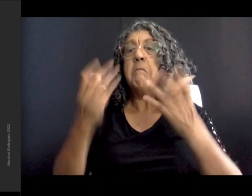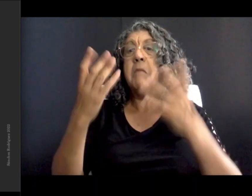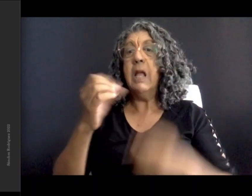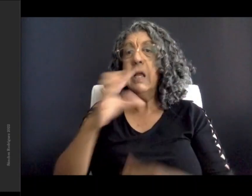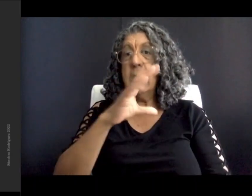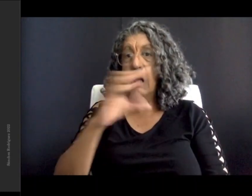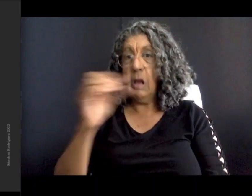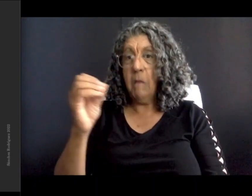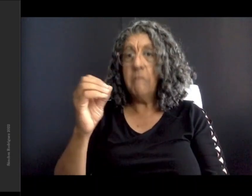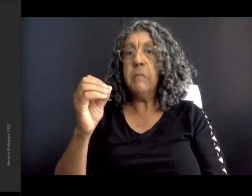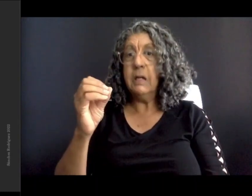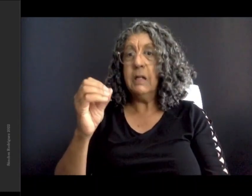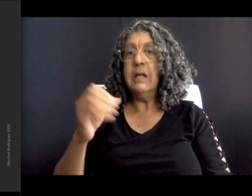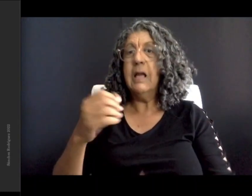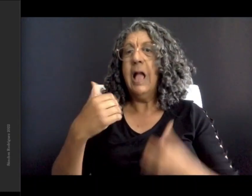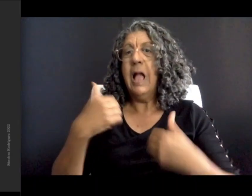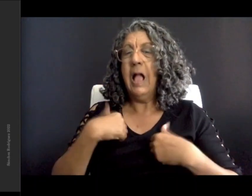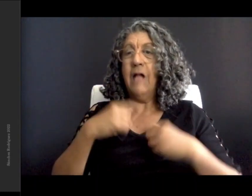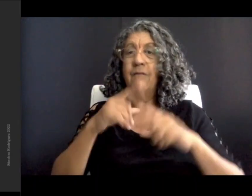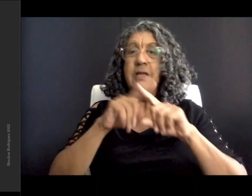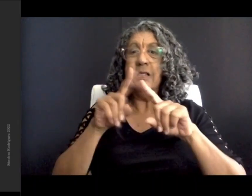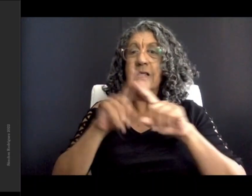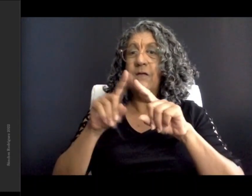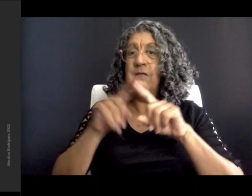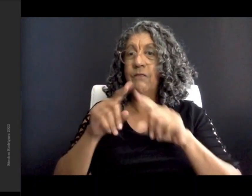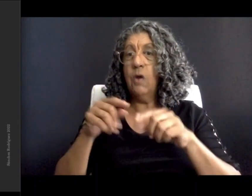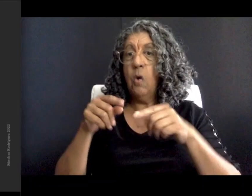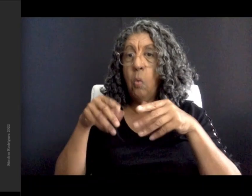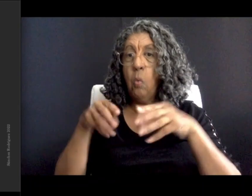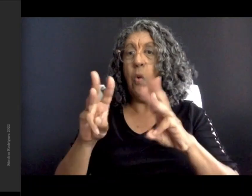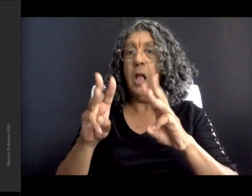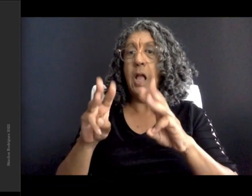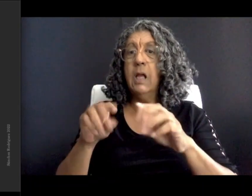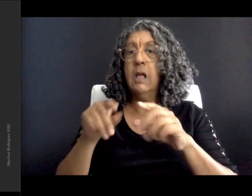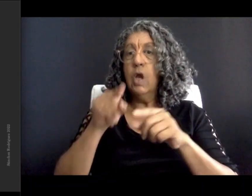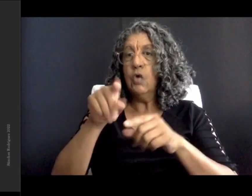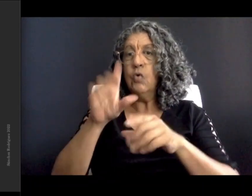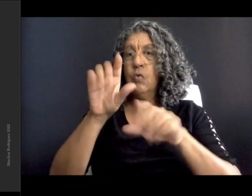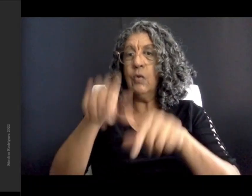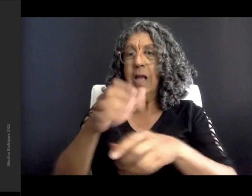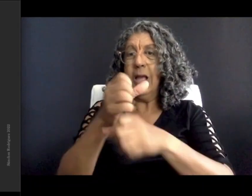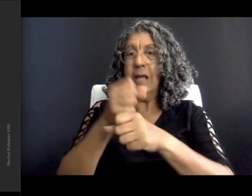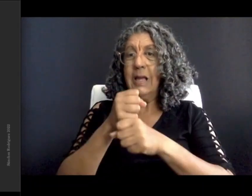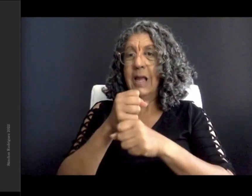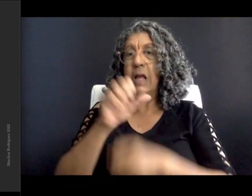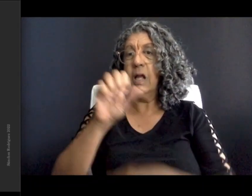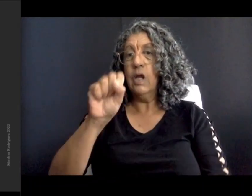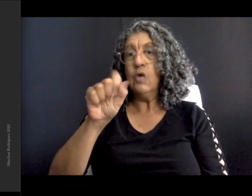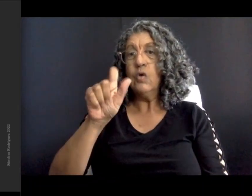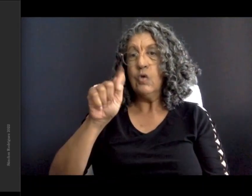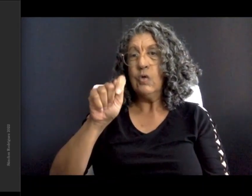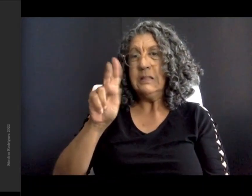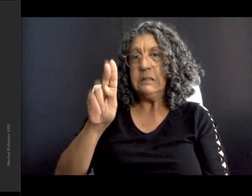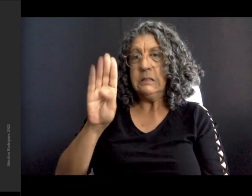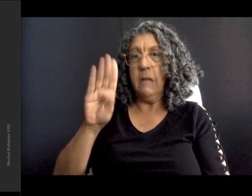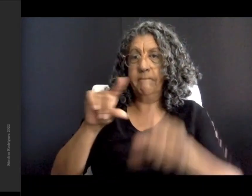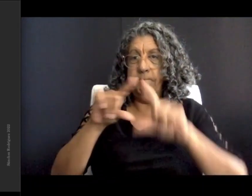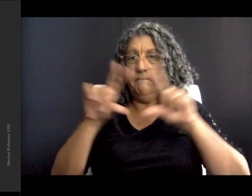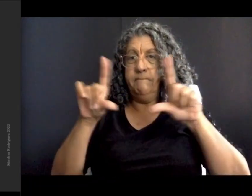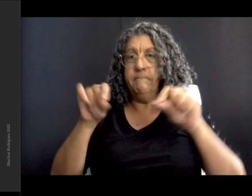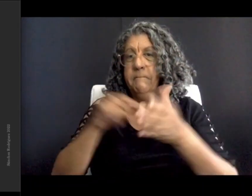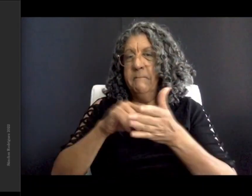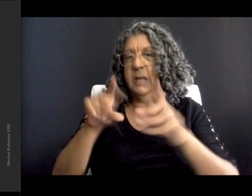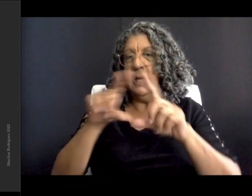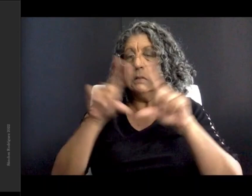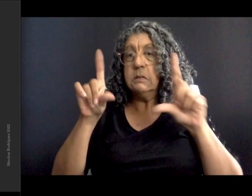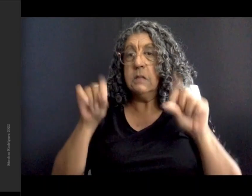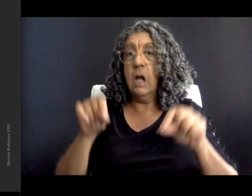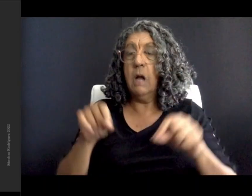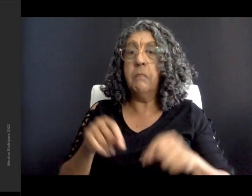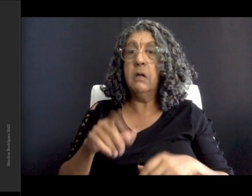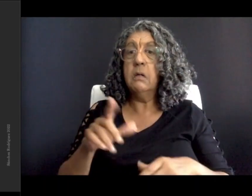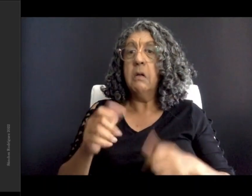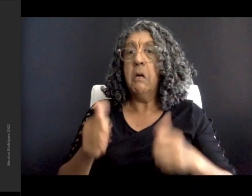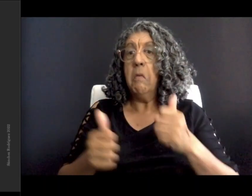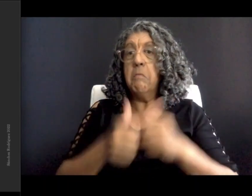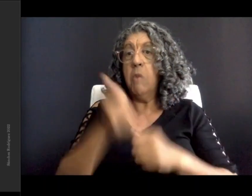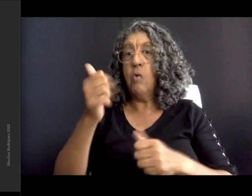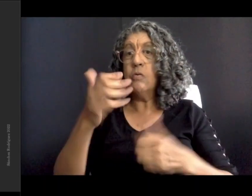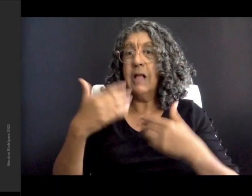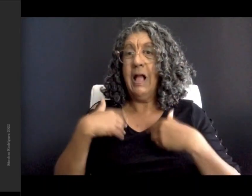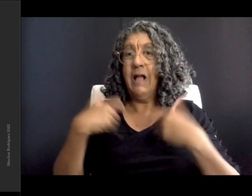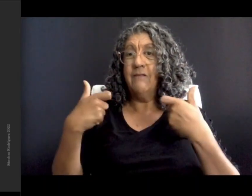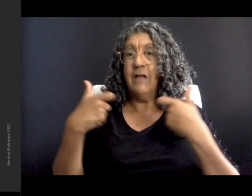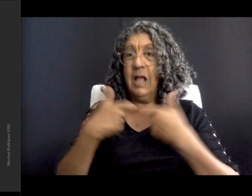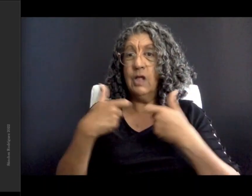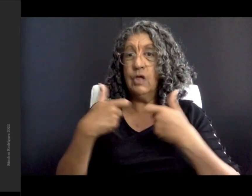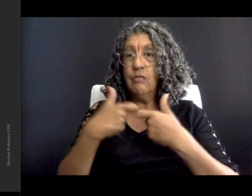Today many companies have a different ways that you could access your pay stubs. Most have